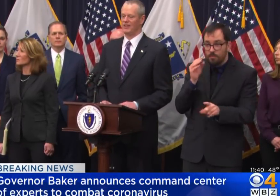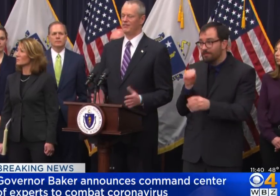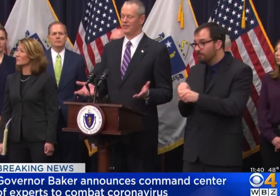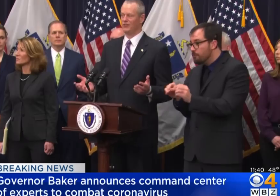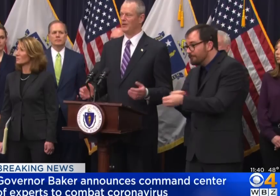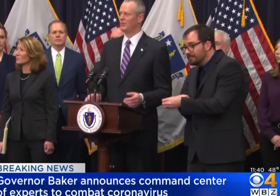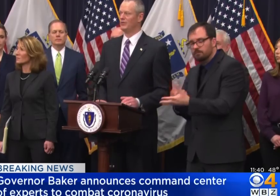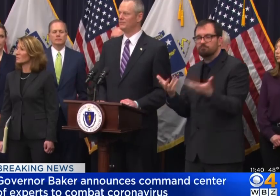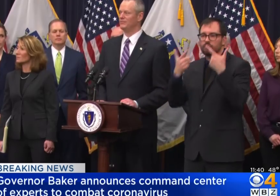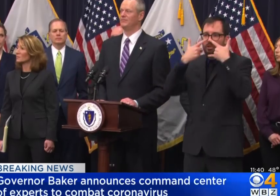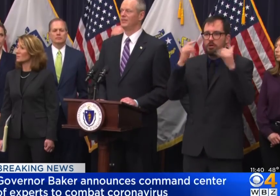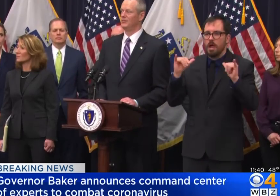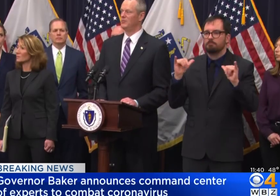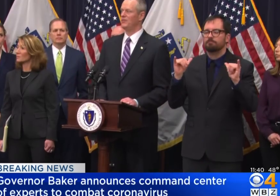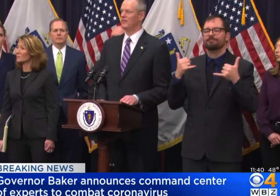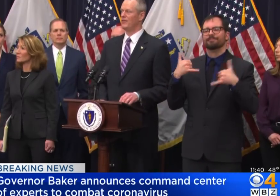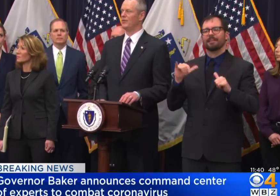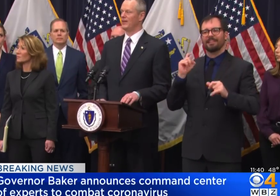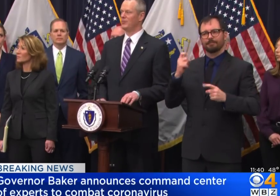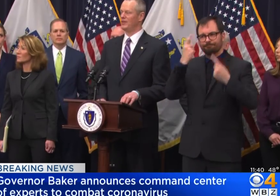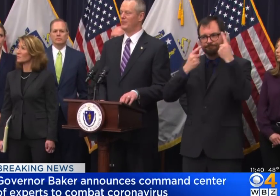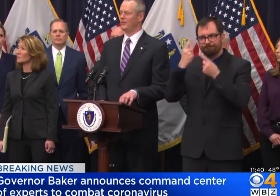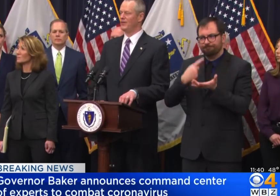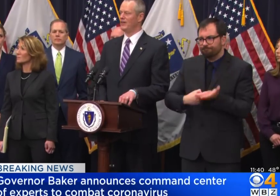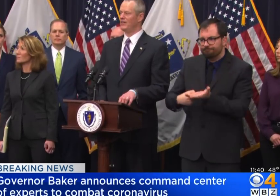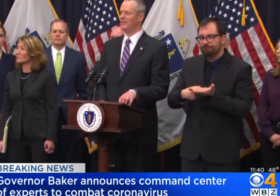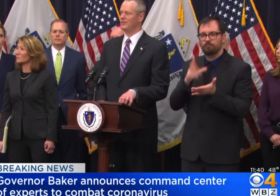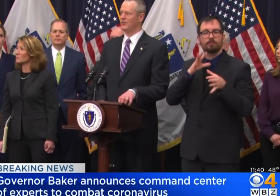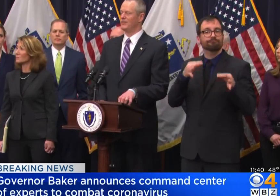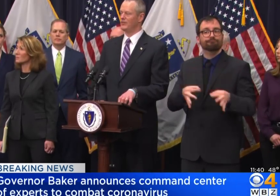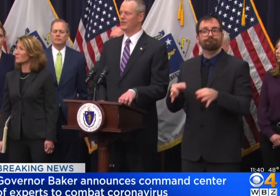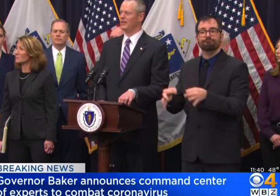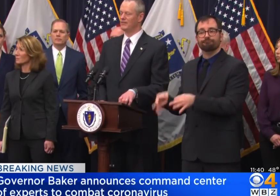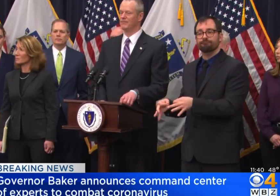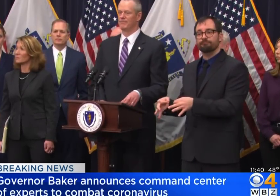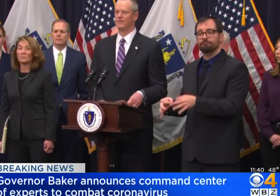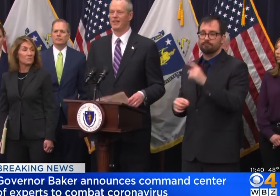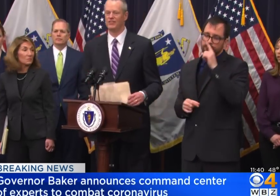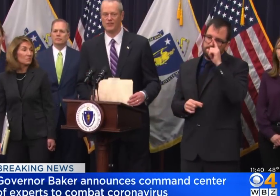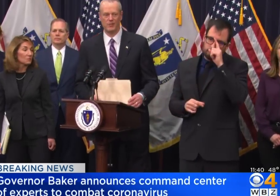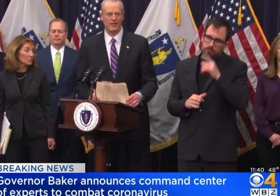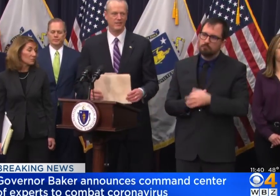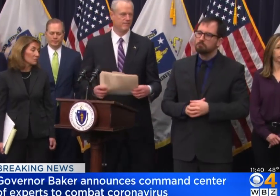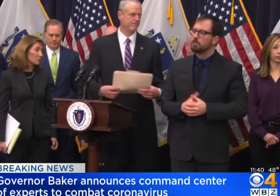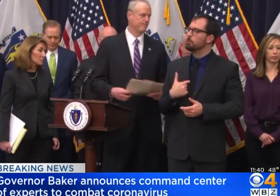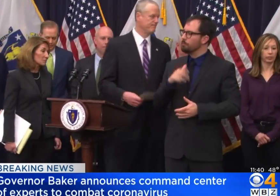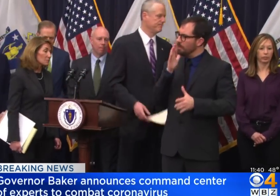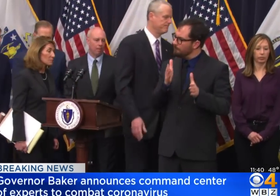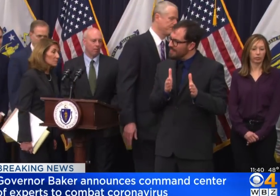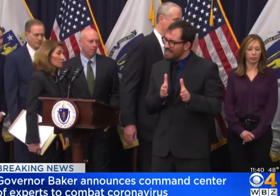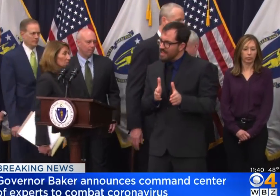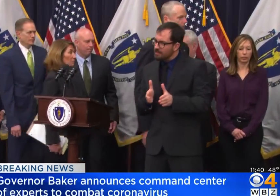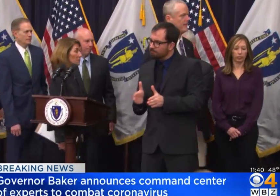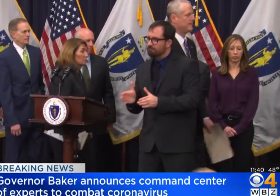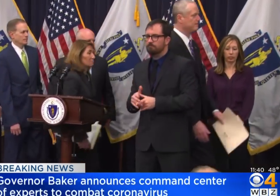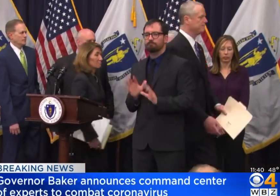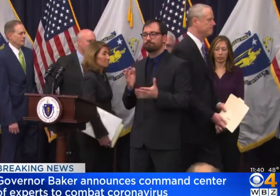DEALING WITH THE ISSUE WHICH IS WHAT WE HAVE BEEN TALKING AMONG OURSELVES AND TO SOME OF THE FOLKS THAT REPRESENT OUR EMPLOYEES AND I FULLY EXPECT WE'LL BE MOVING FORWARD ON A